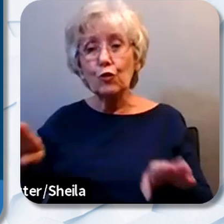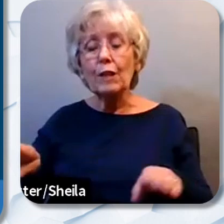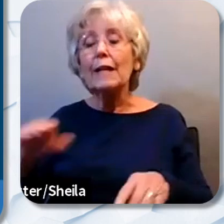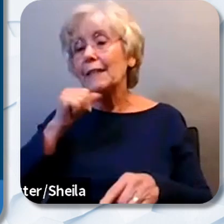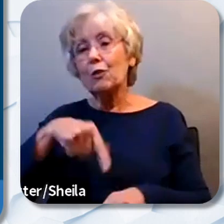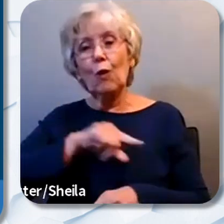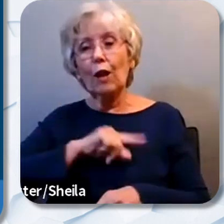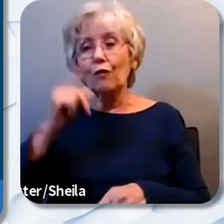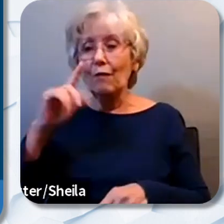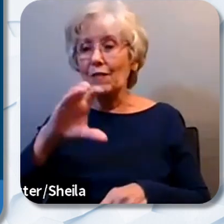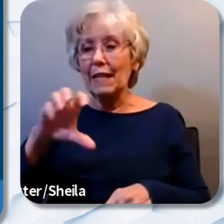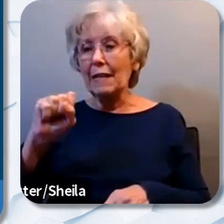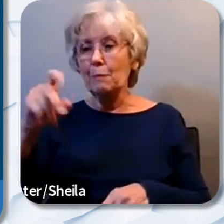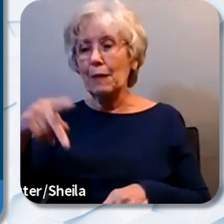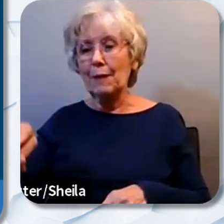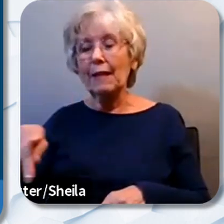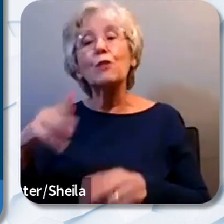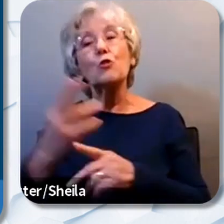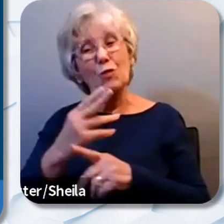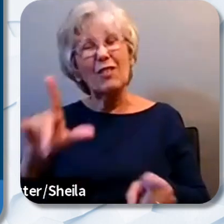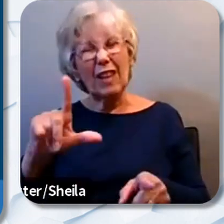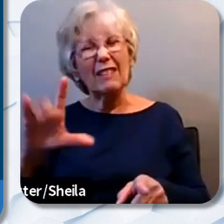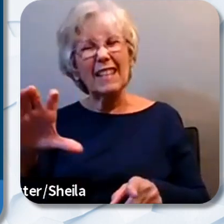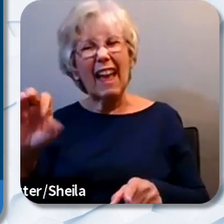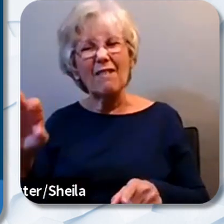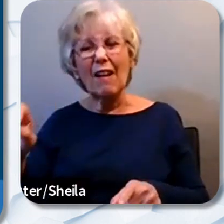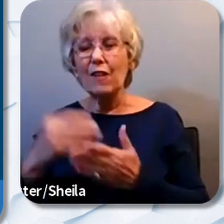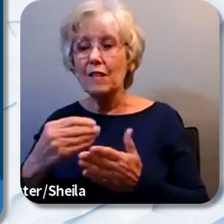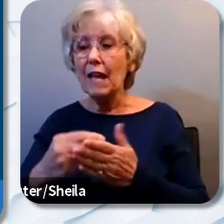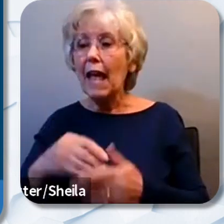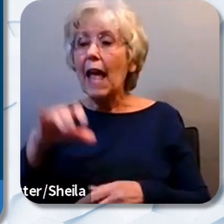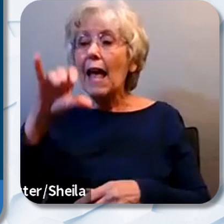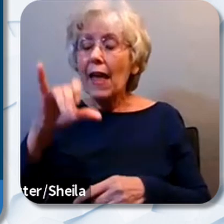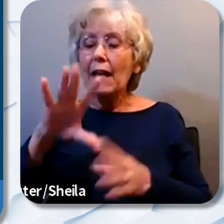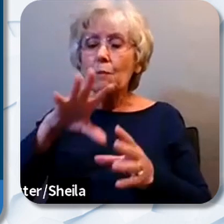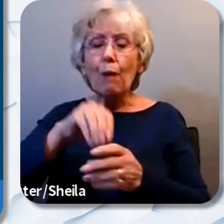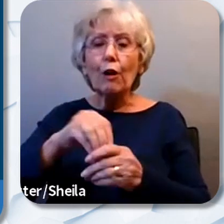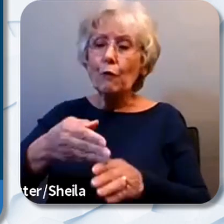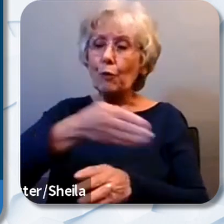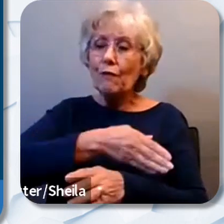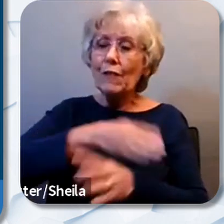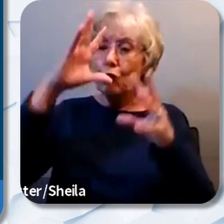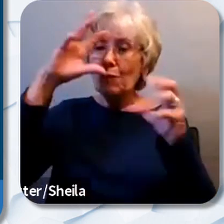qualify using lc FF funds, and it was part of our previous superintendents mission to